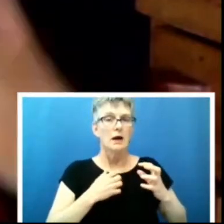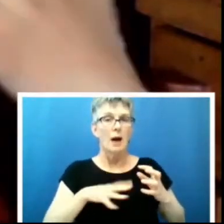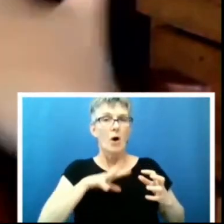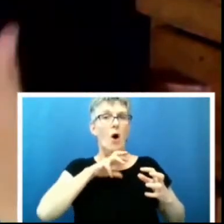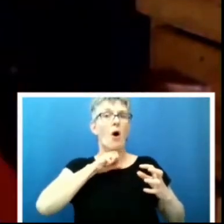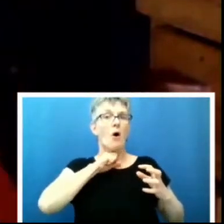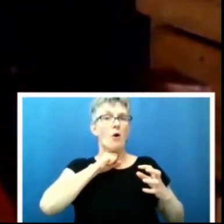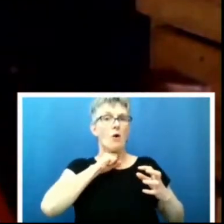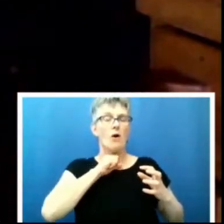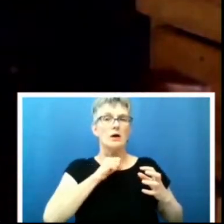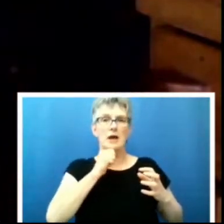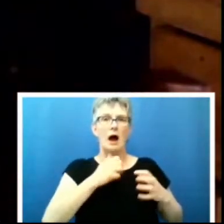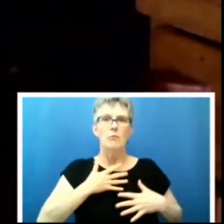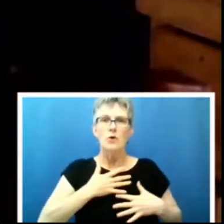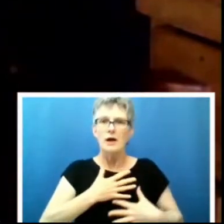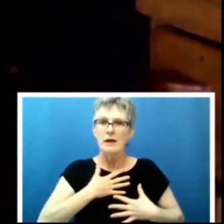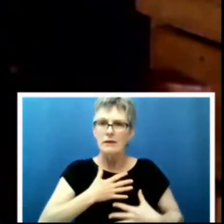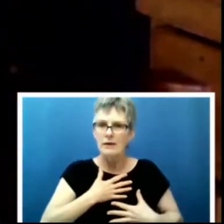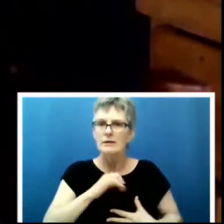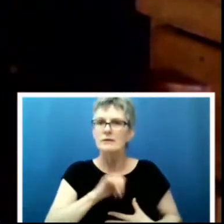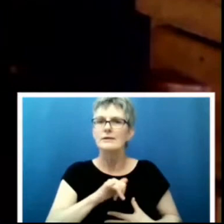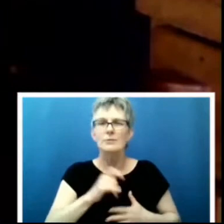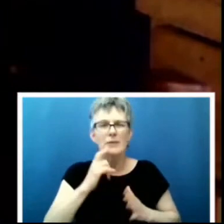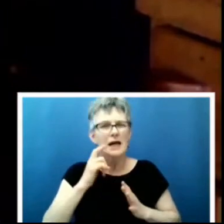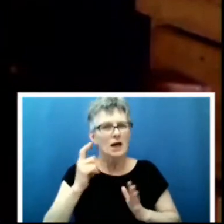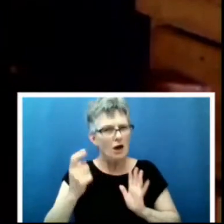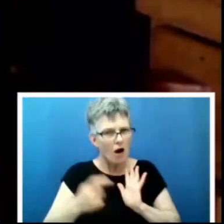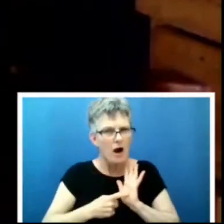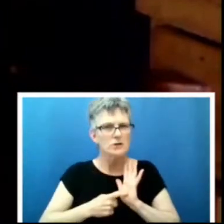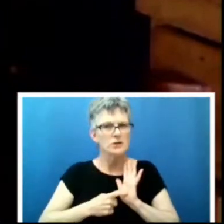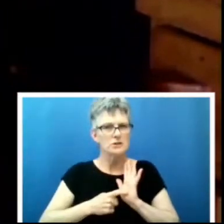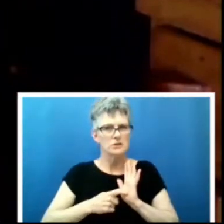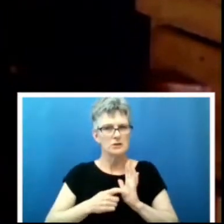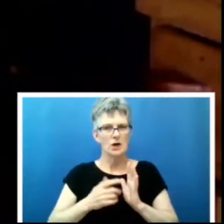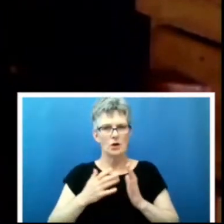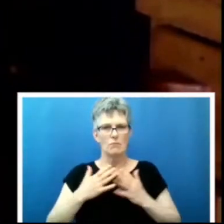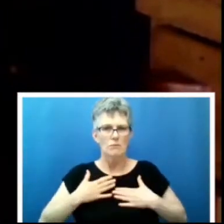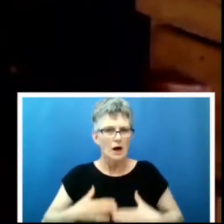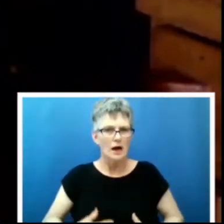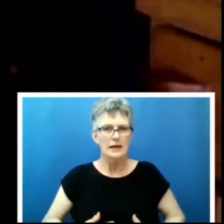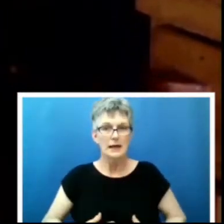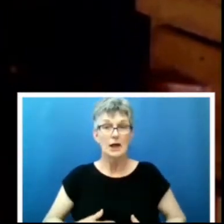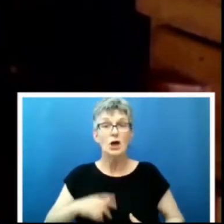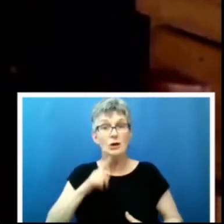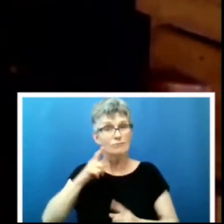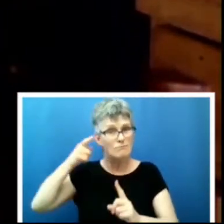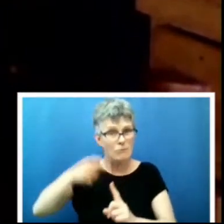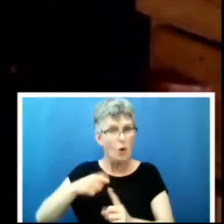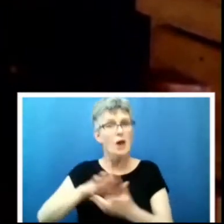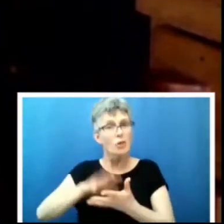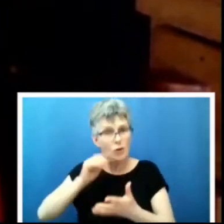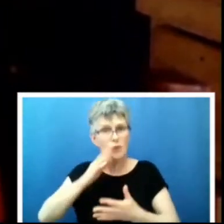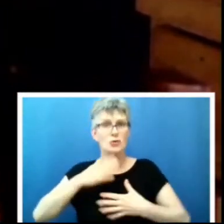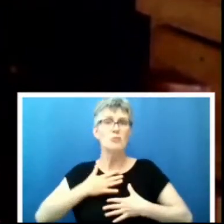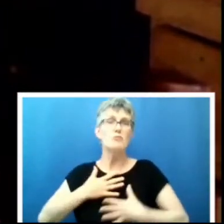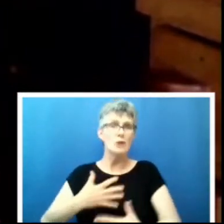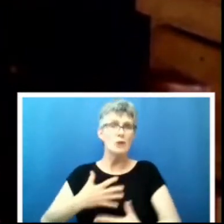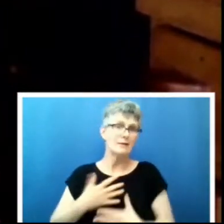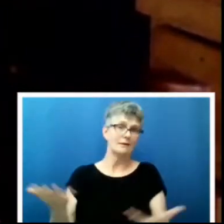So being more conscious. Just breathe, learn to breathe. (chuckling)